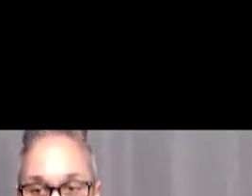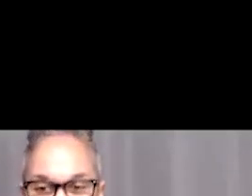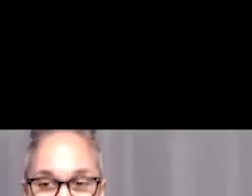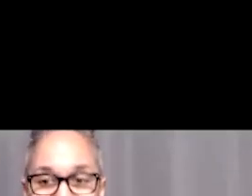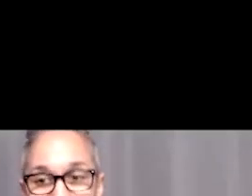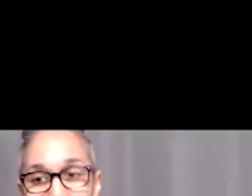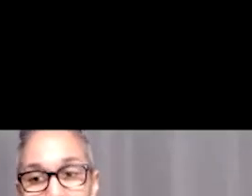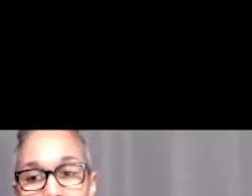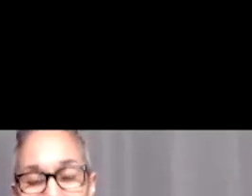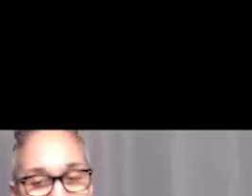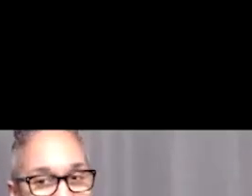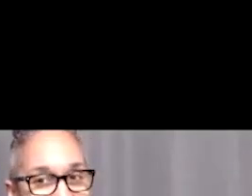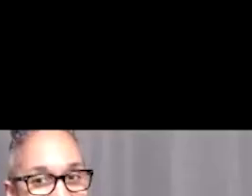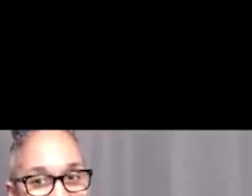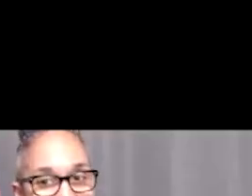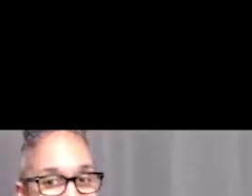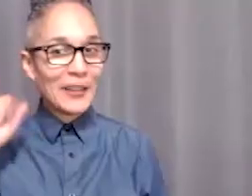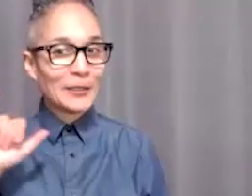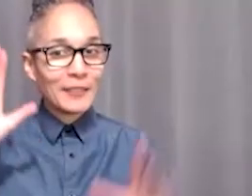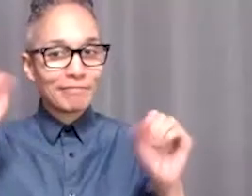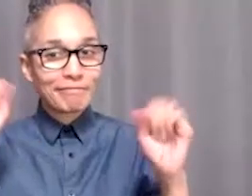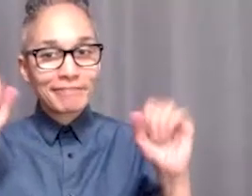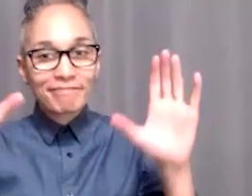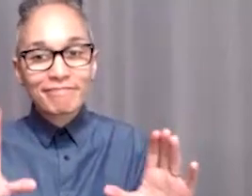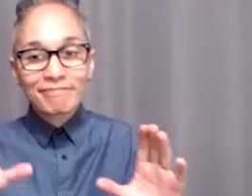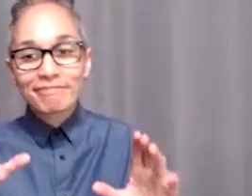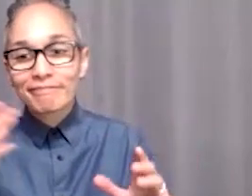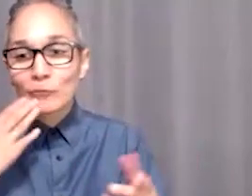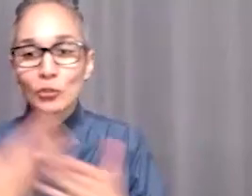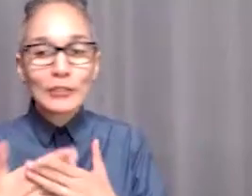Sounds like some great conversations going on.